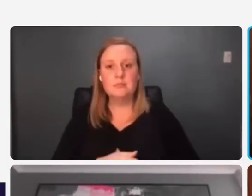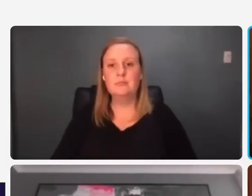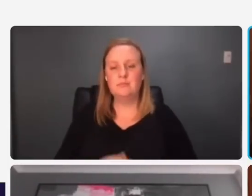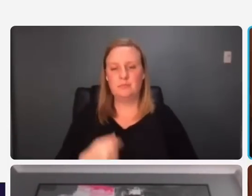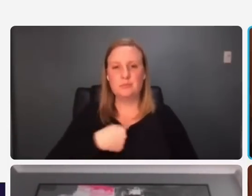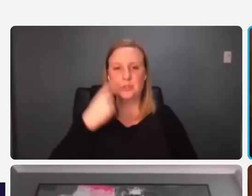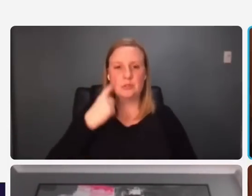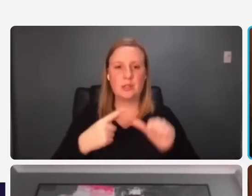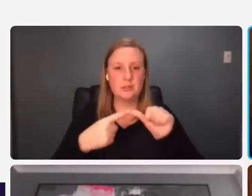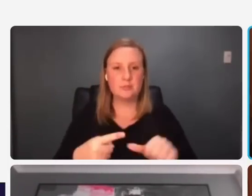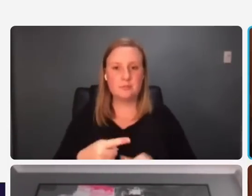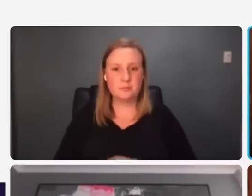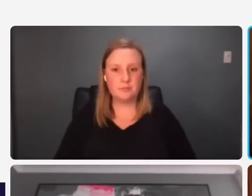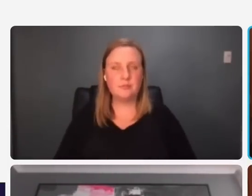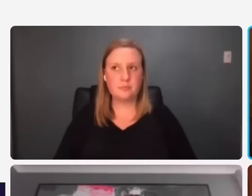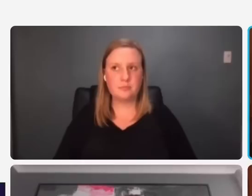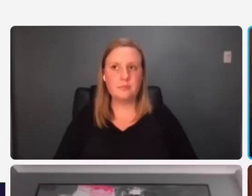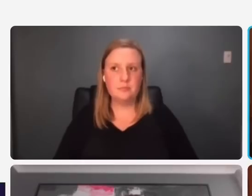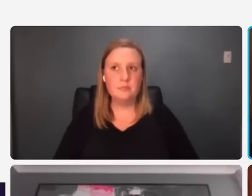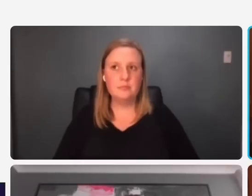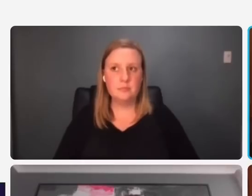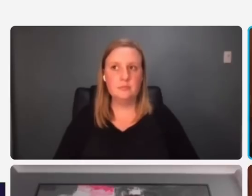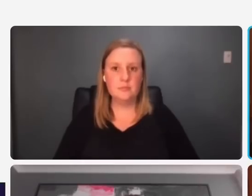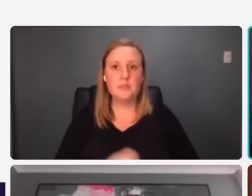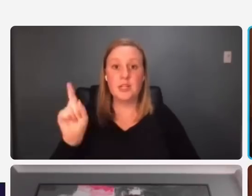So look my perspective on this, we do have two different